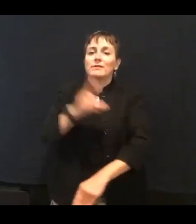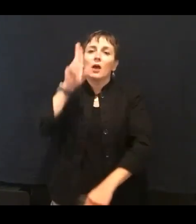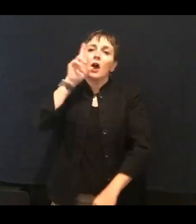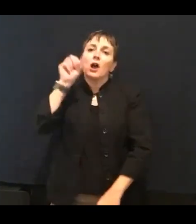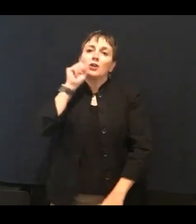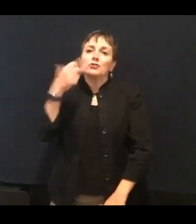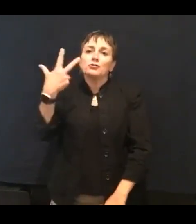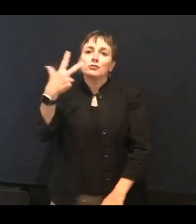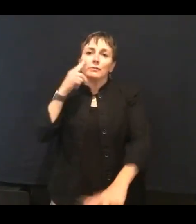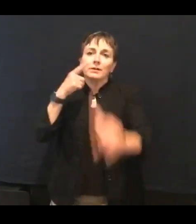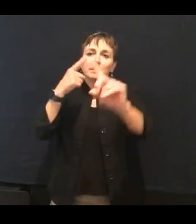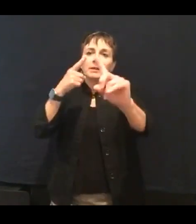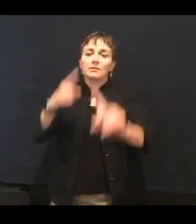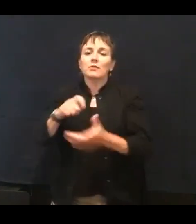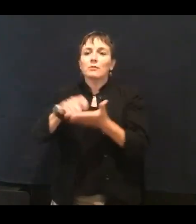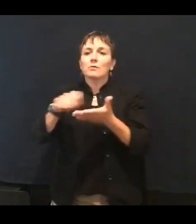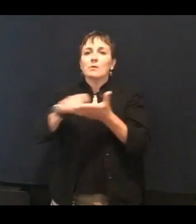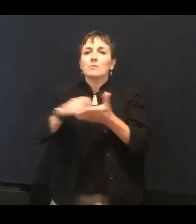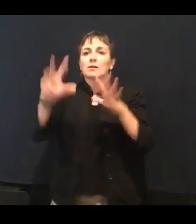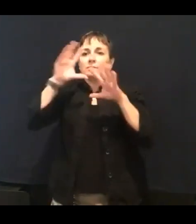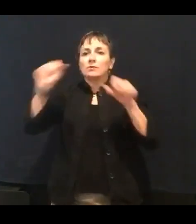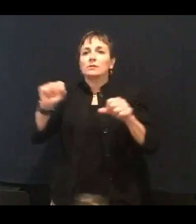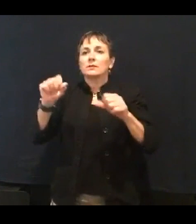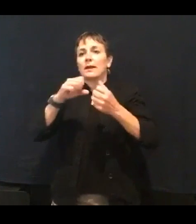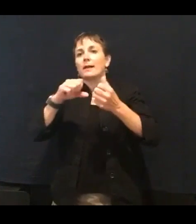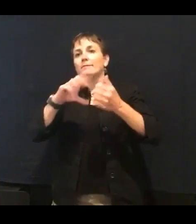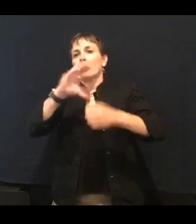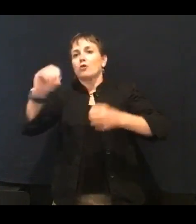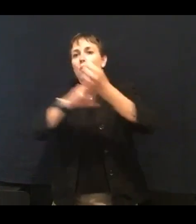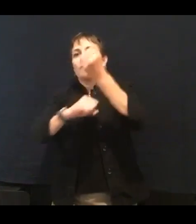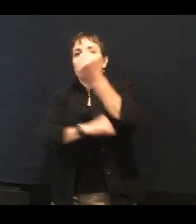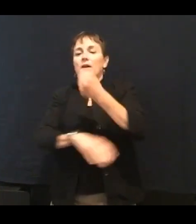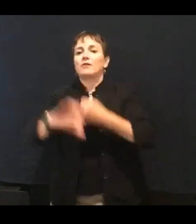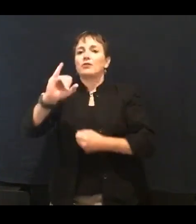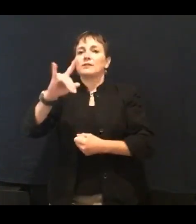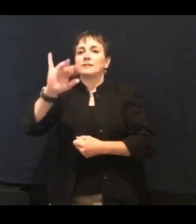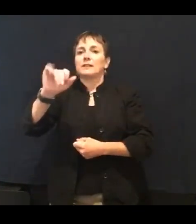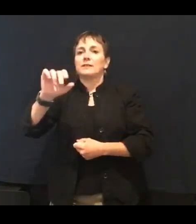written by its President and Co-founder Cynthia Elden, and is being read for you by Georgia Horn,